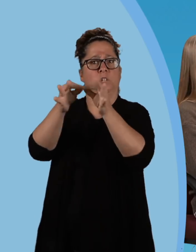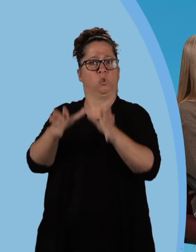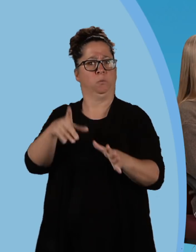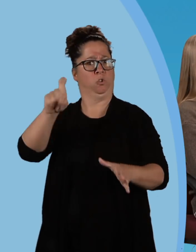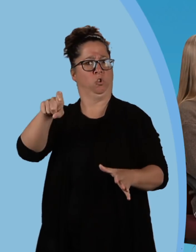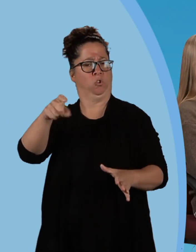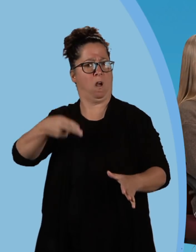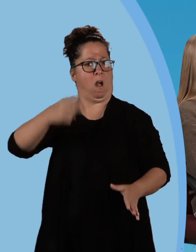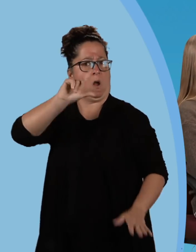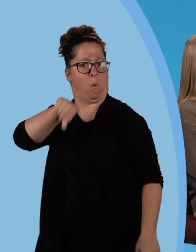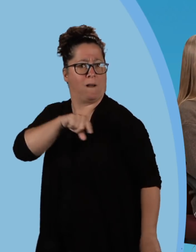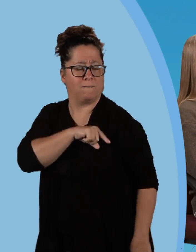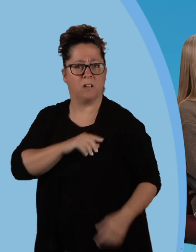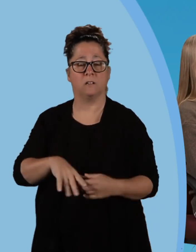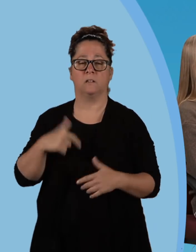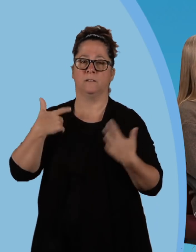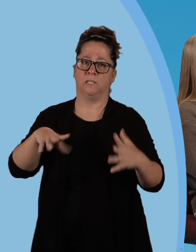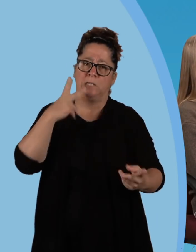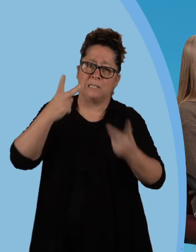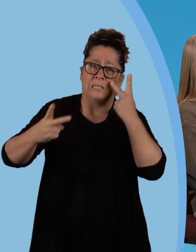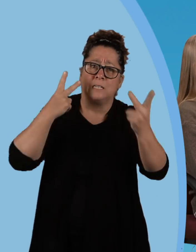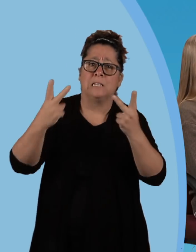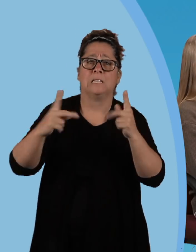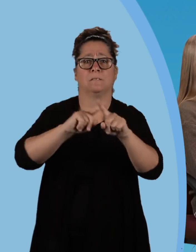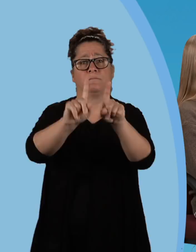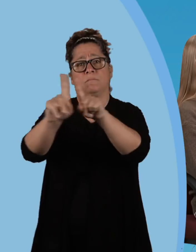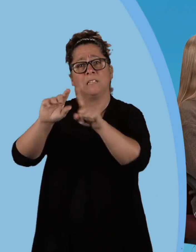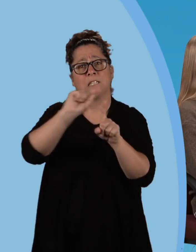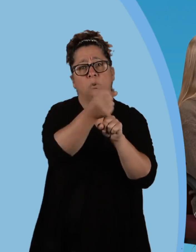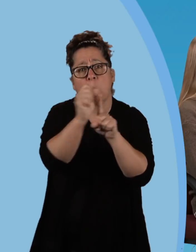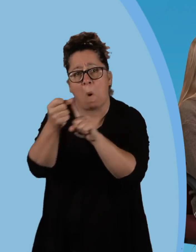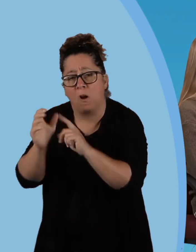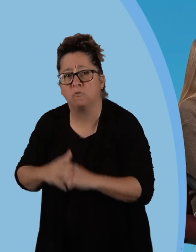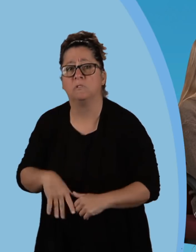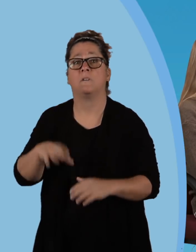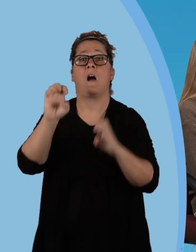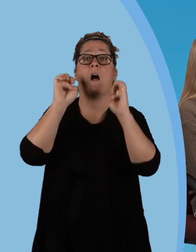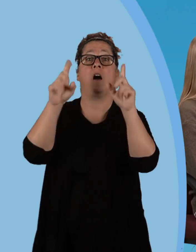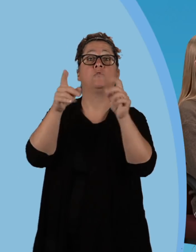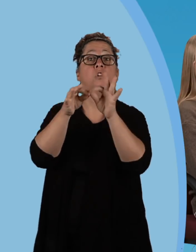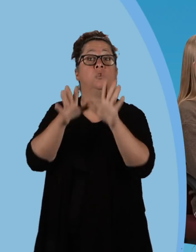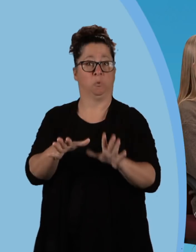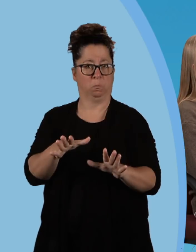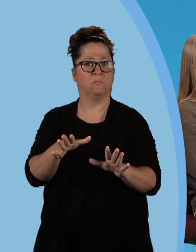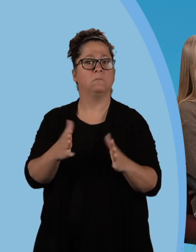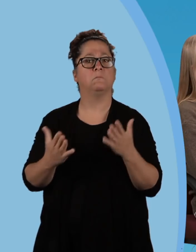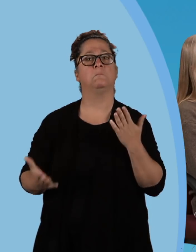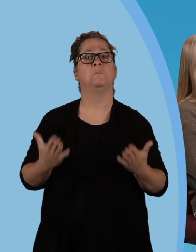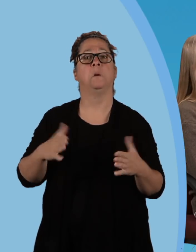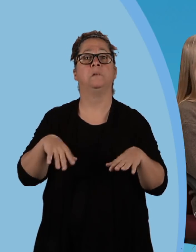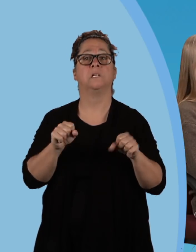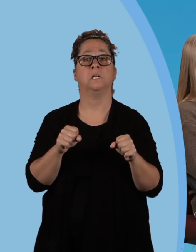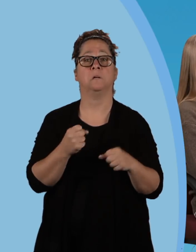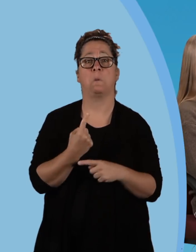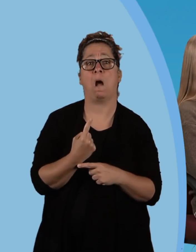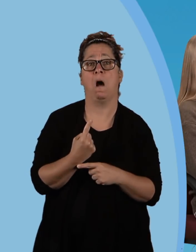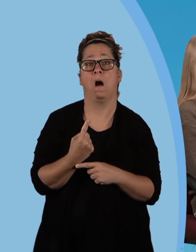or they don't know that all interpreters should be highly qualified. I've seen situations where an educational interpreter